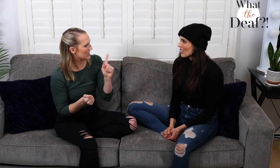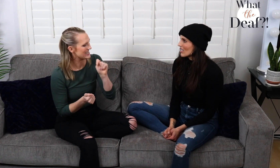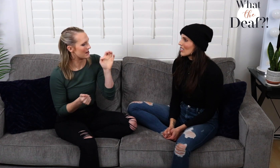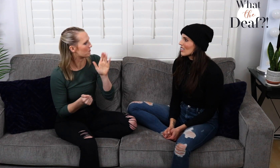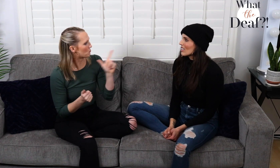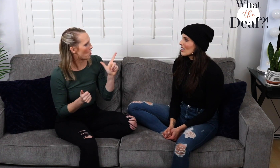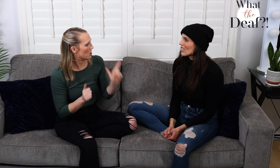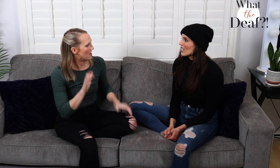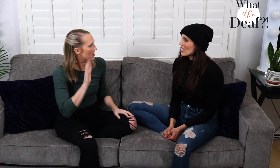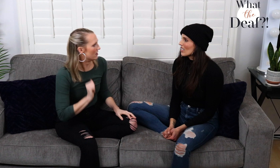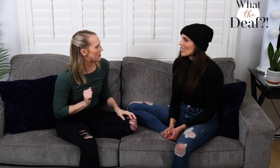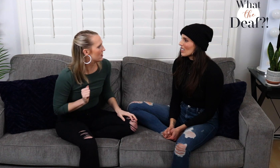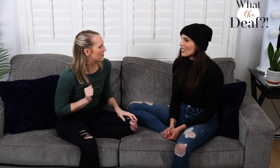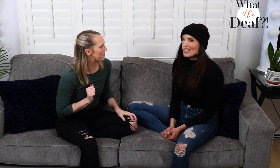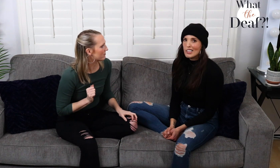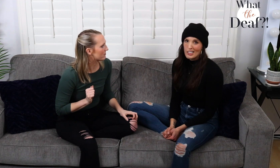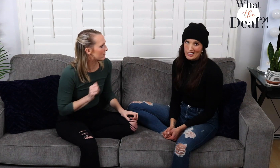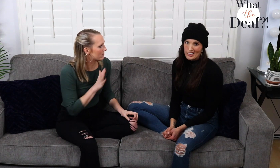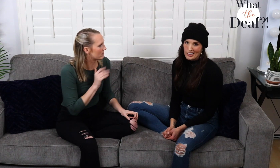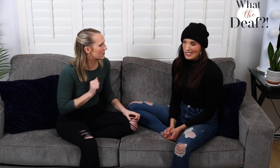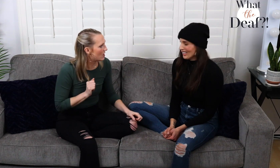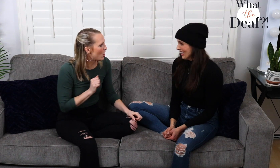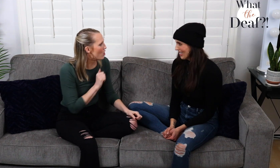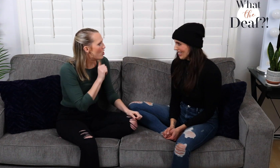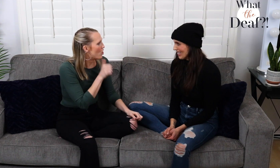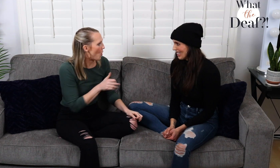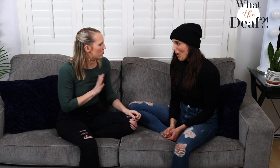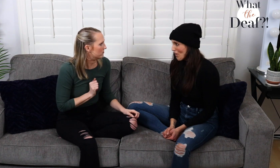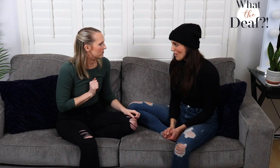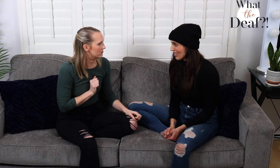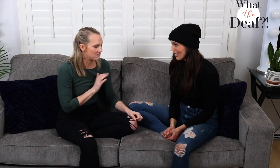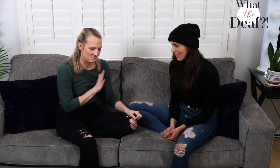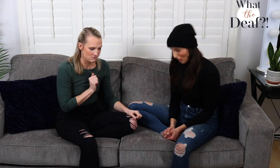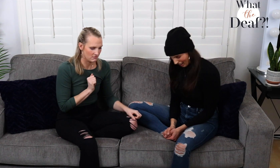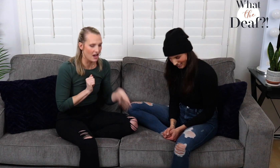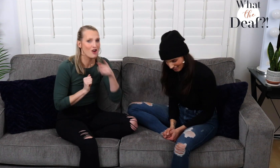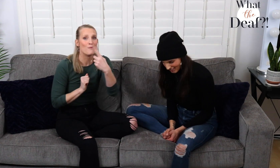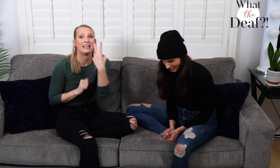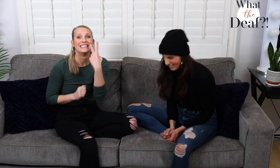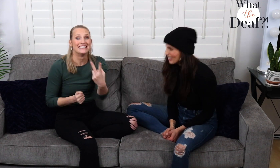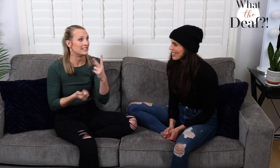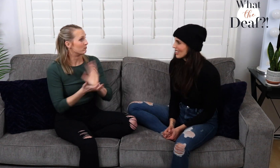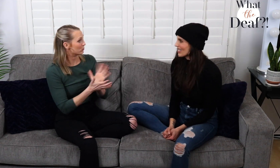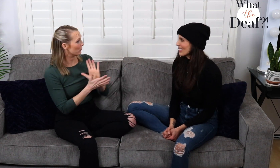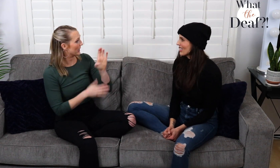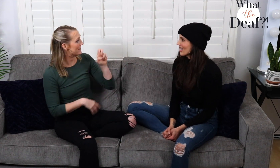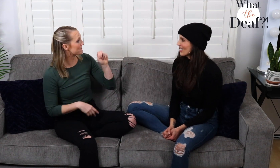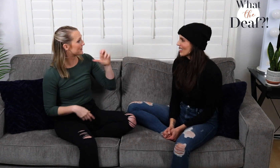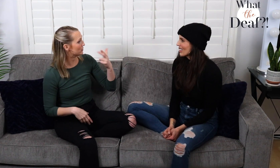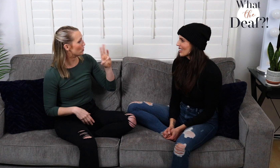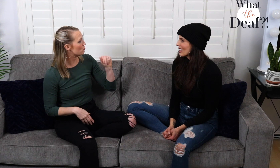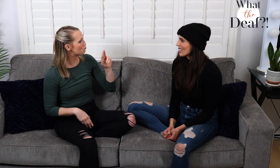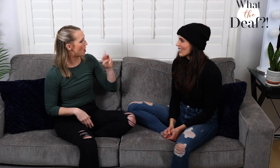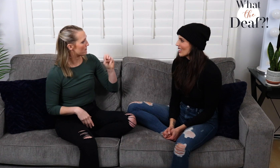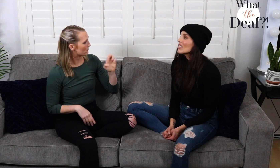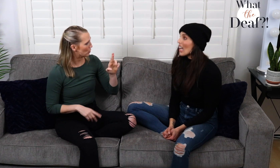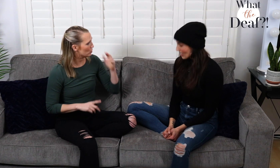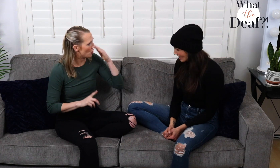Yeah t-ball. No, no just don't mmm, you've seen the movie Benchwarmers, right? And you know,